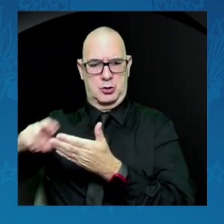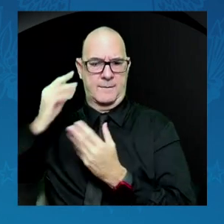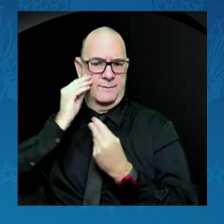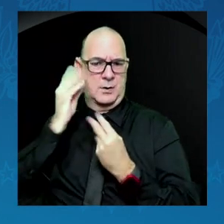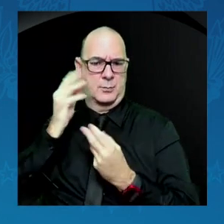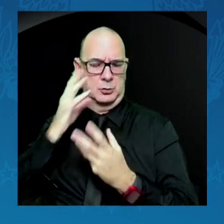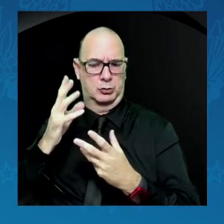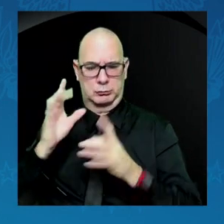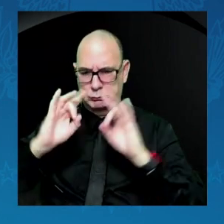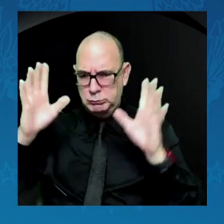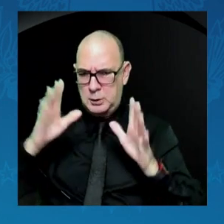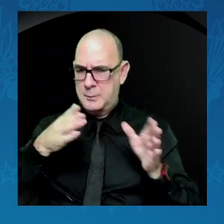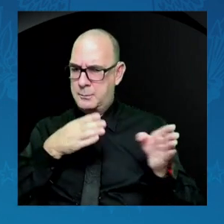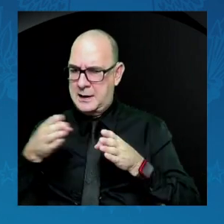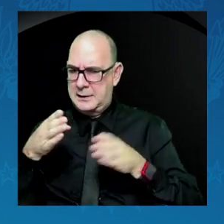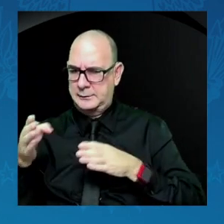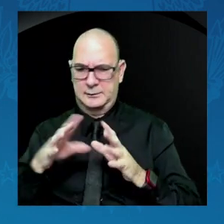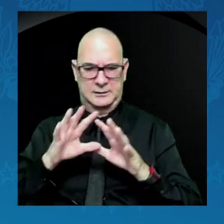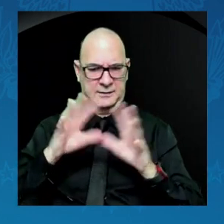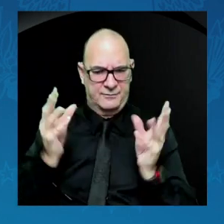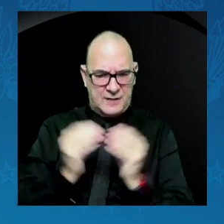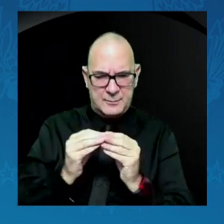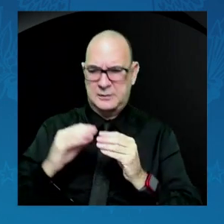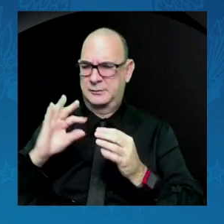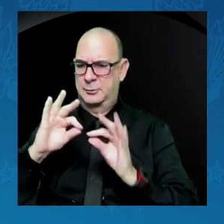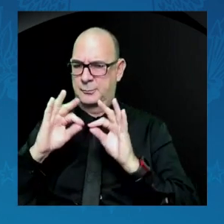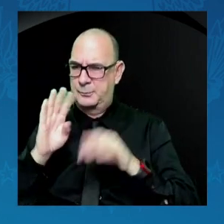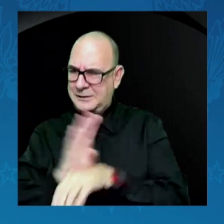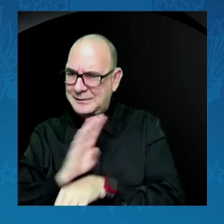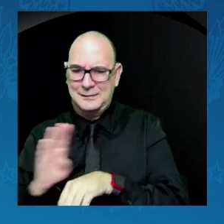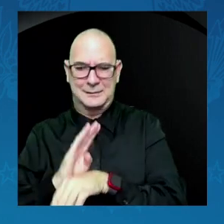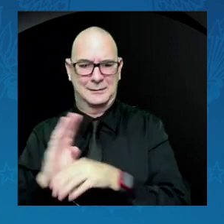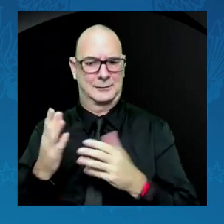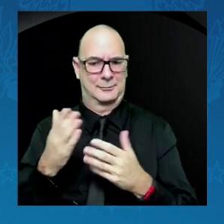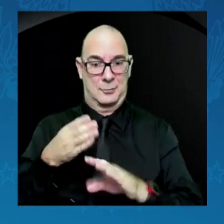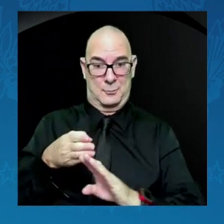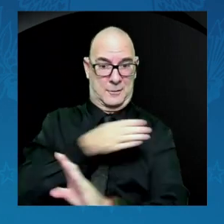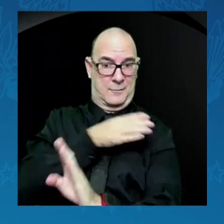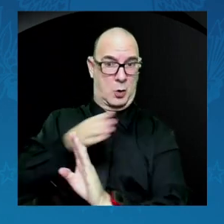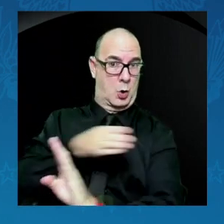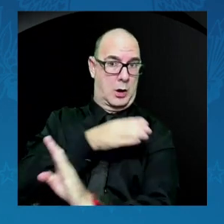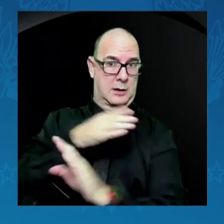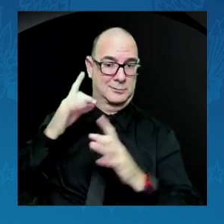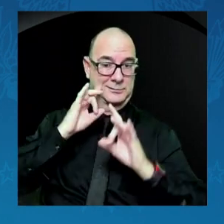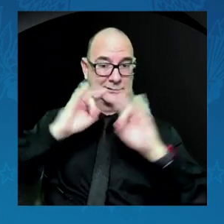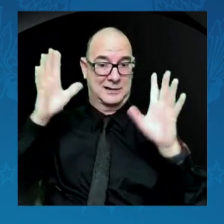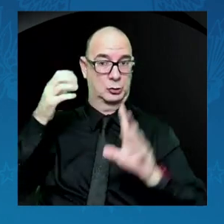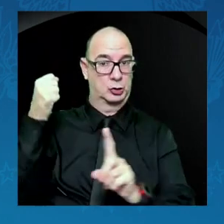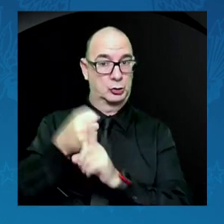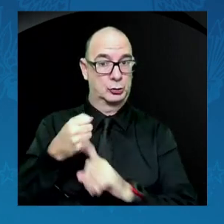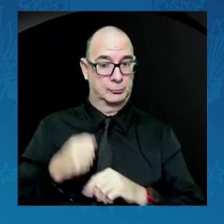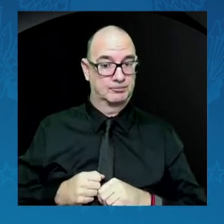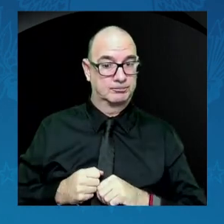and our businesses before a disaster. It's a part of this 3D composite,